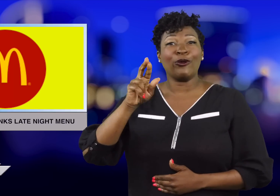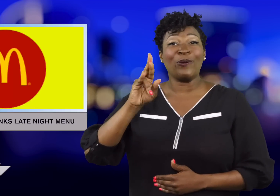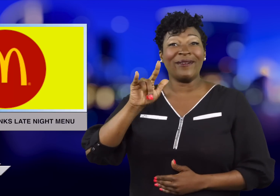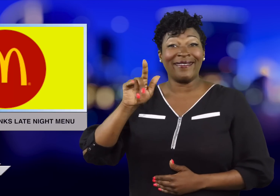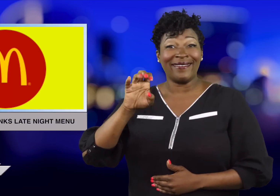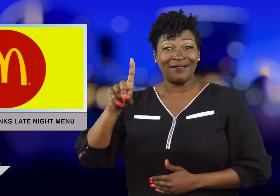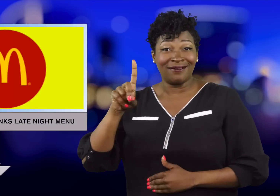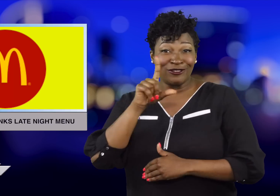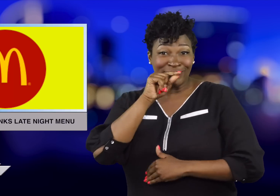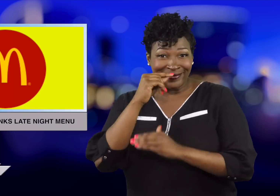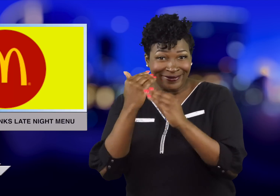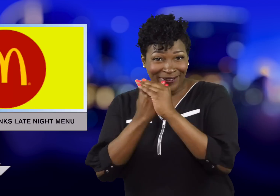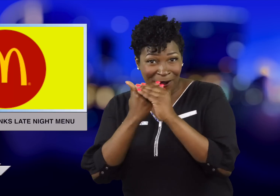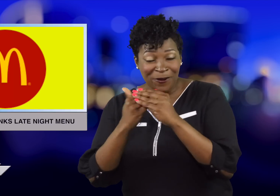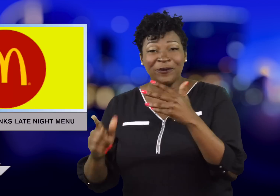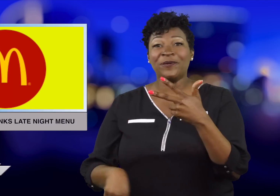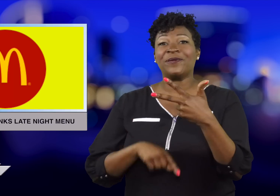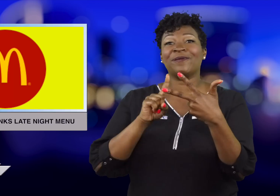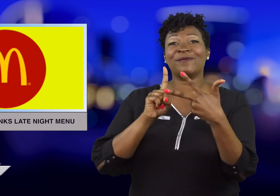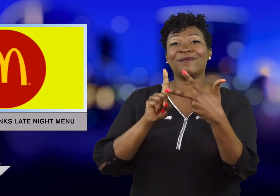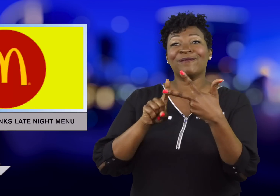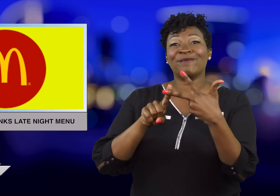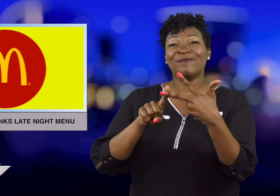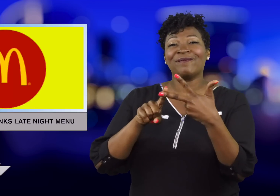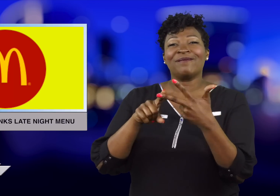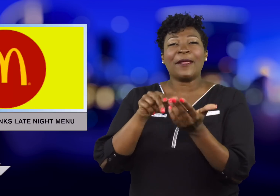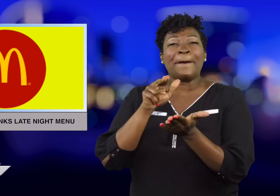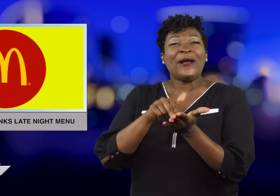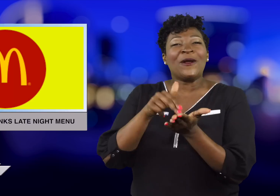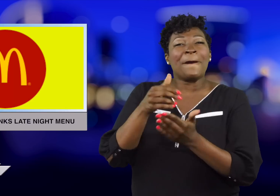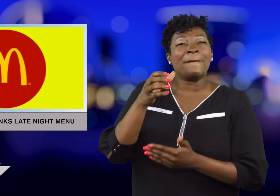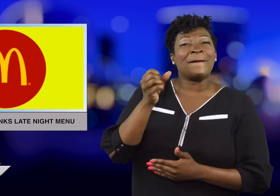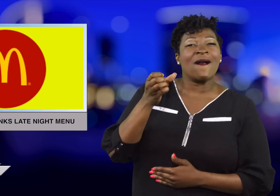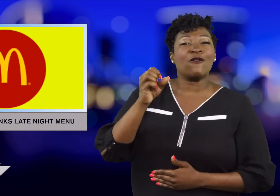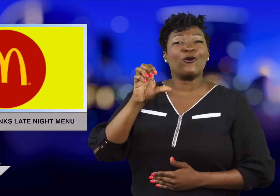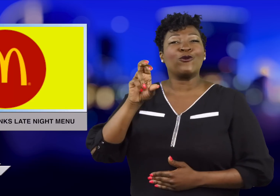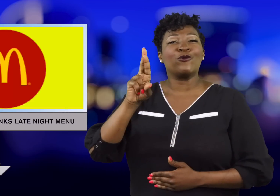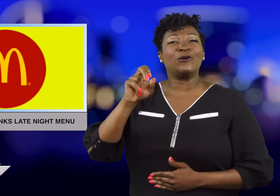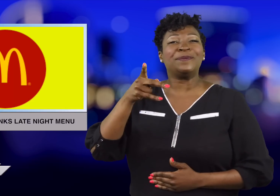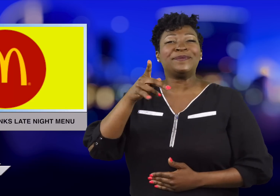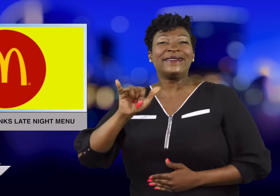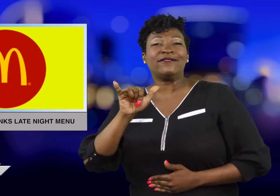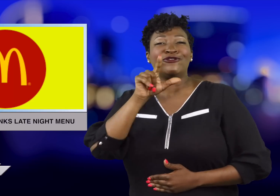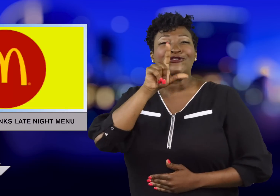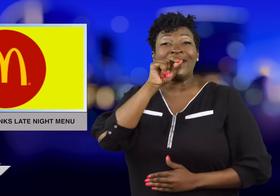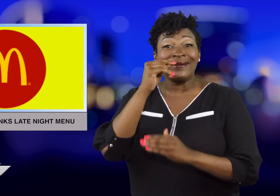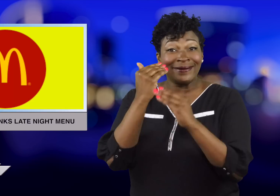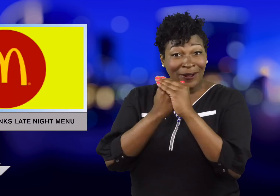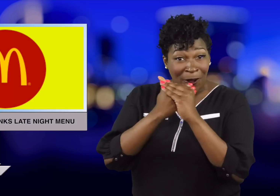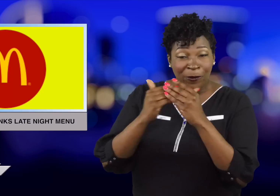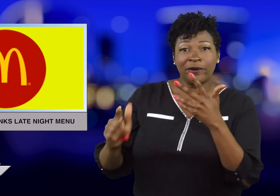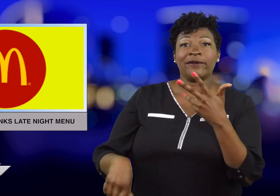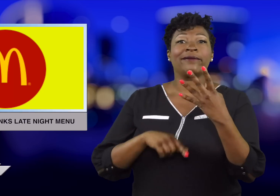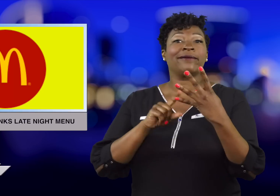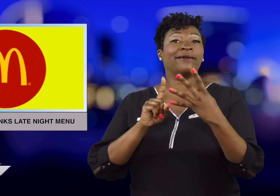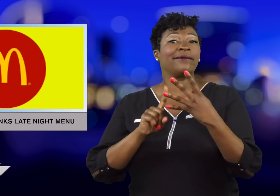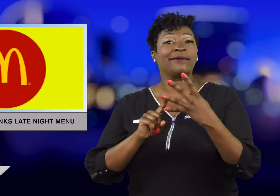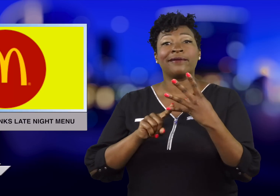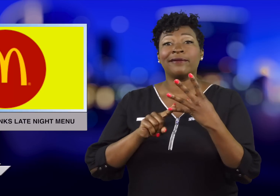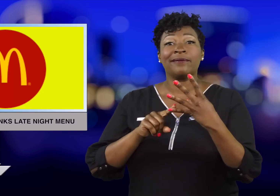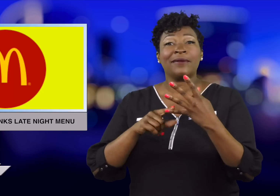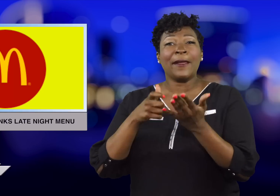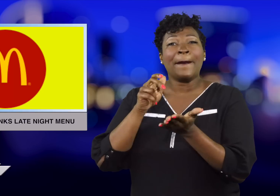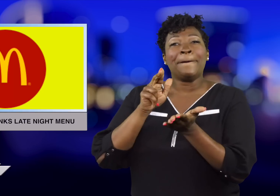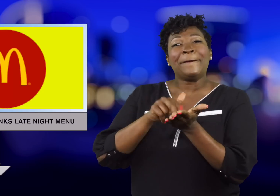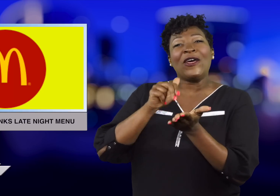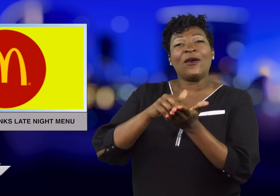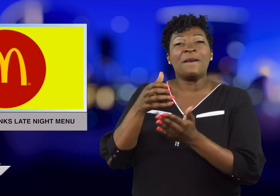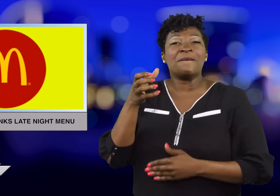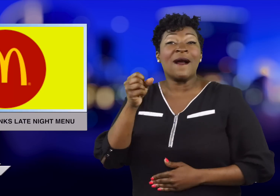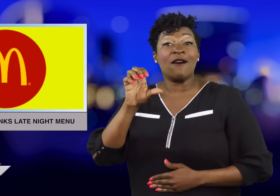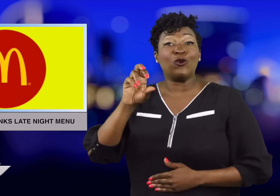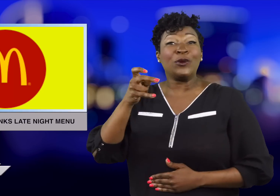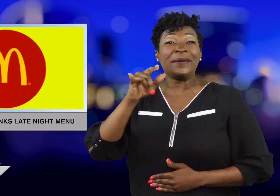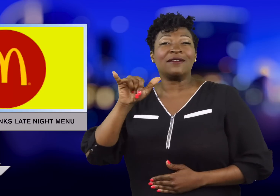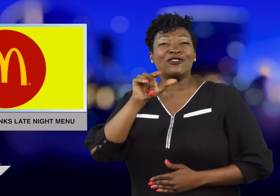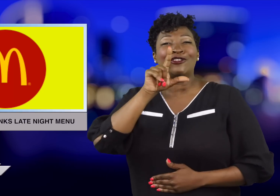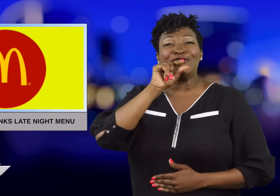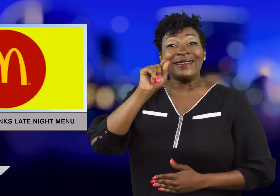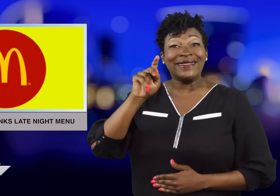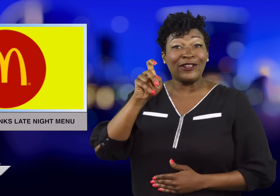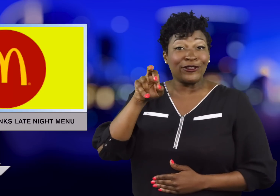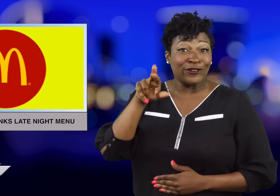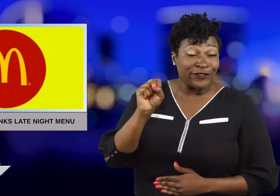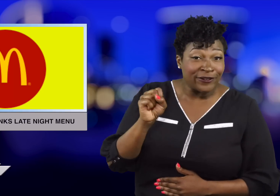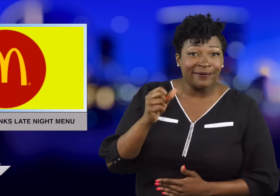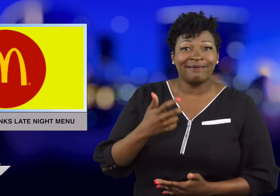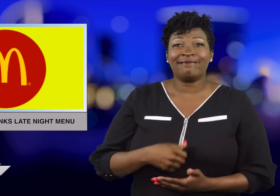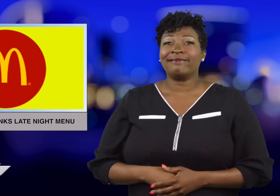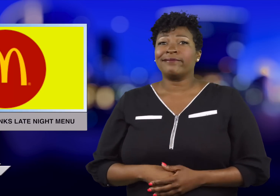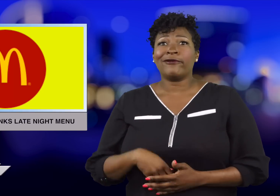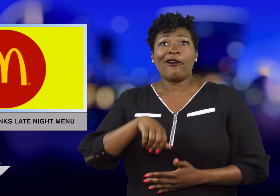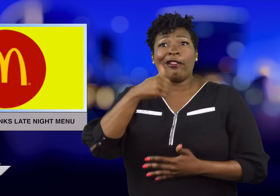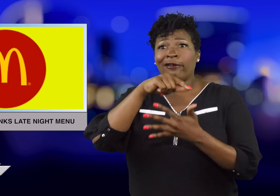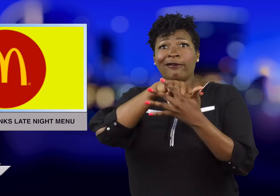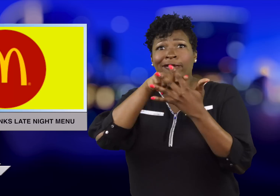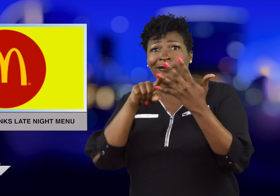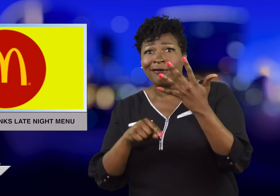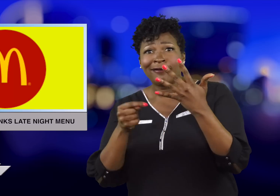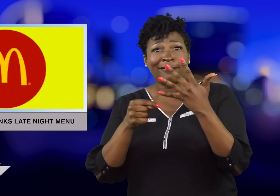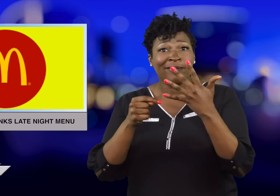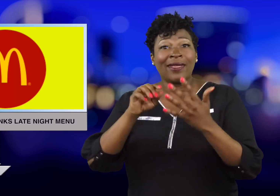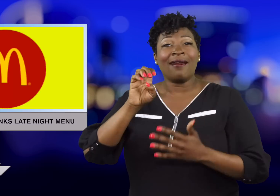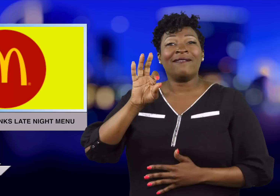grilled chicken sandwiches, Buttermilk crispy chicken sandwiches, Buttermilk crispy tenders,